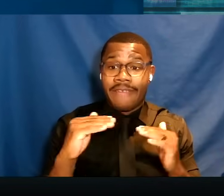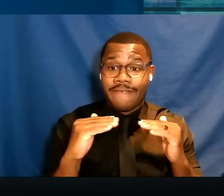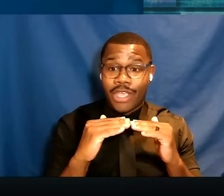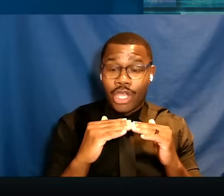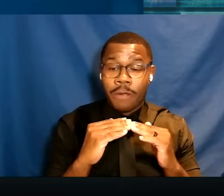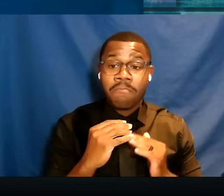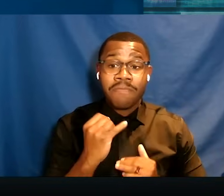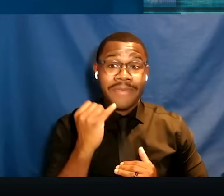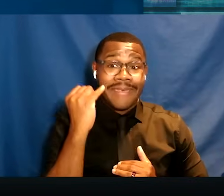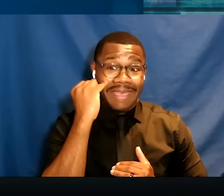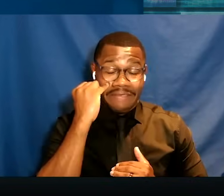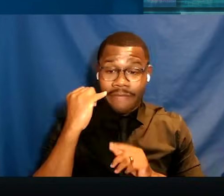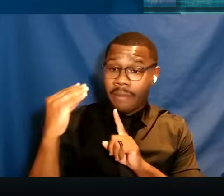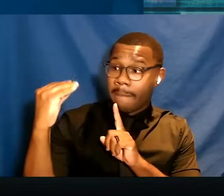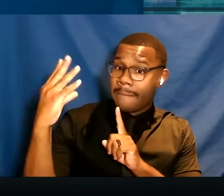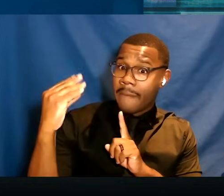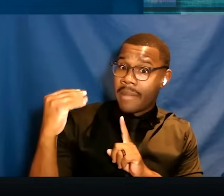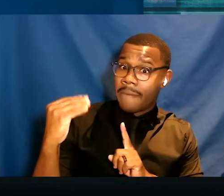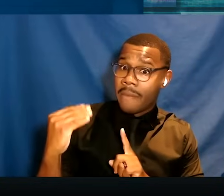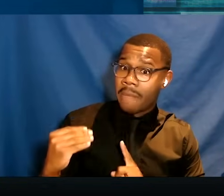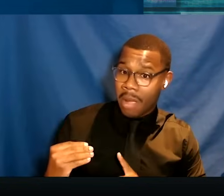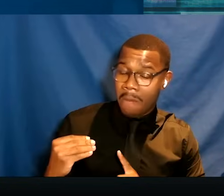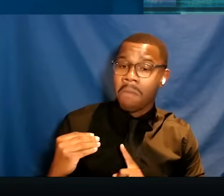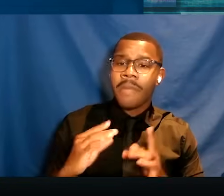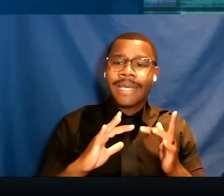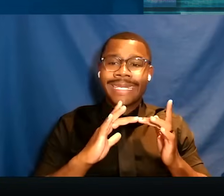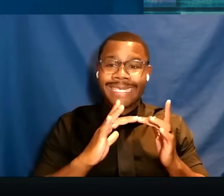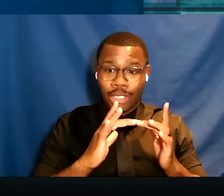There's gonna be no more surprise scannings. You have to get 48 hours notice